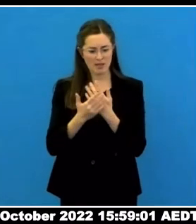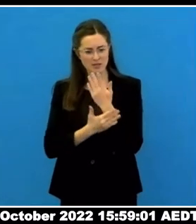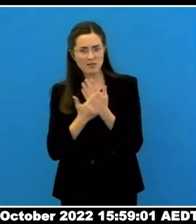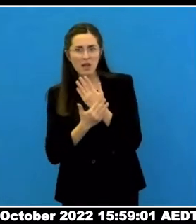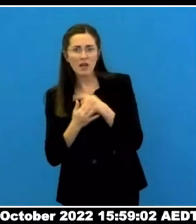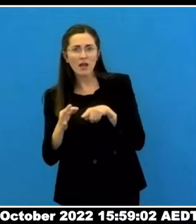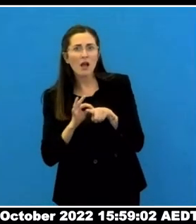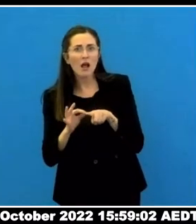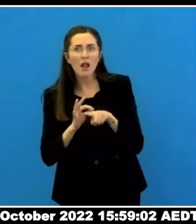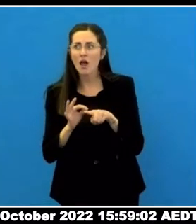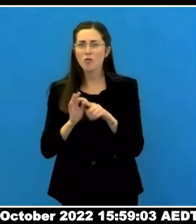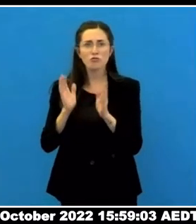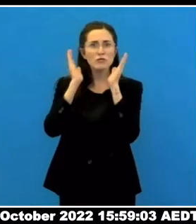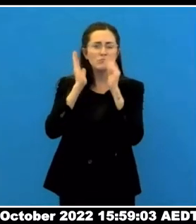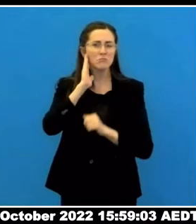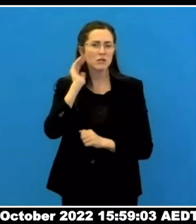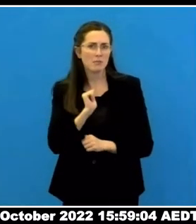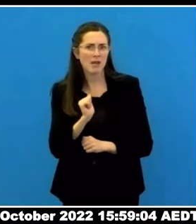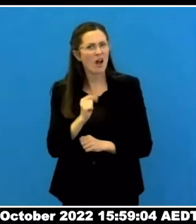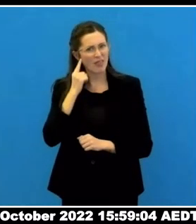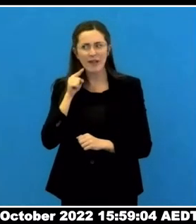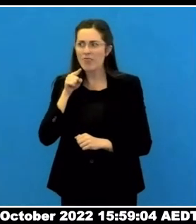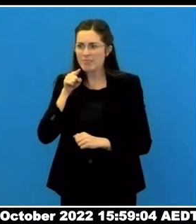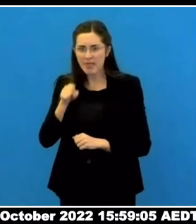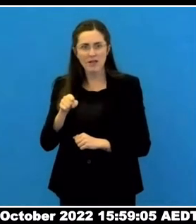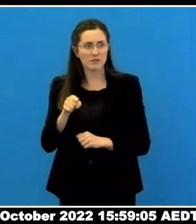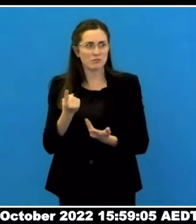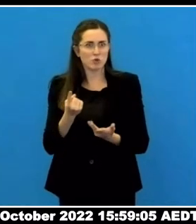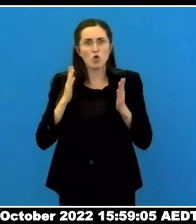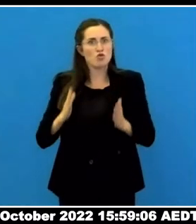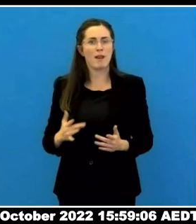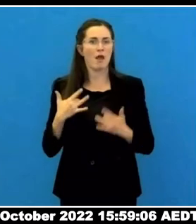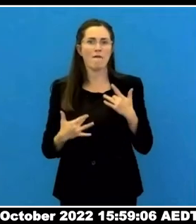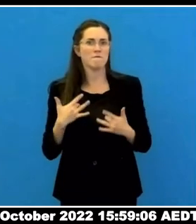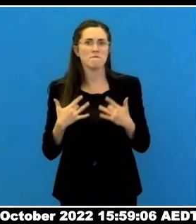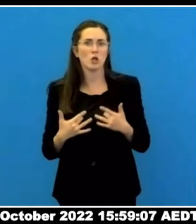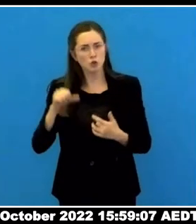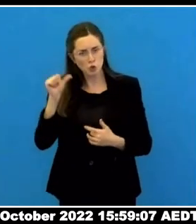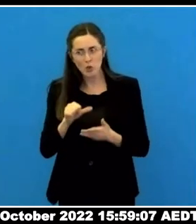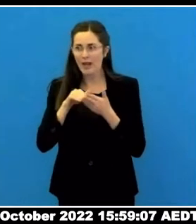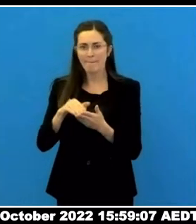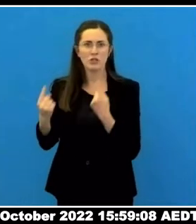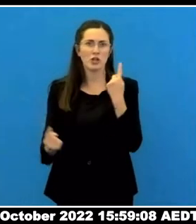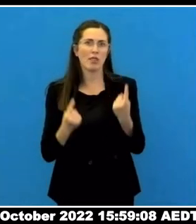That is how the nature of life works, to be honest. To educate the community is the best thing